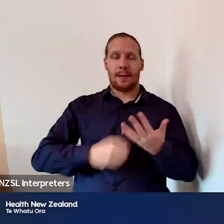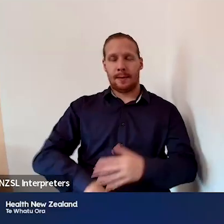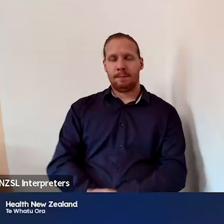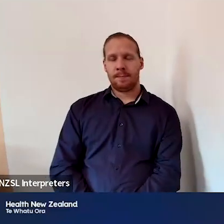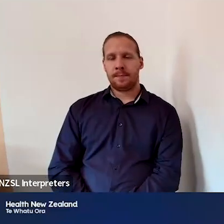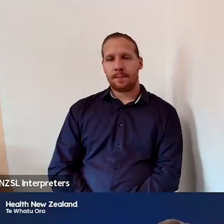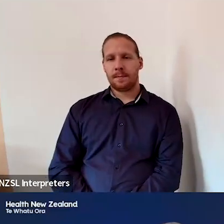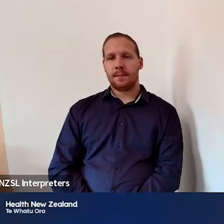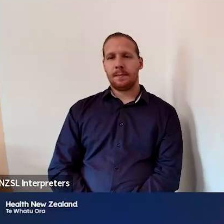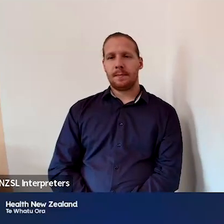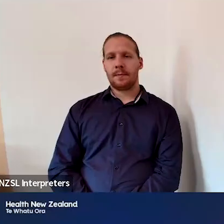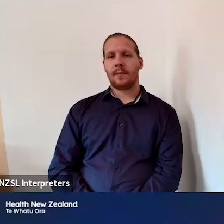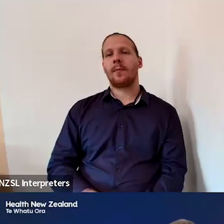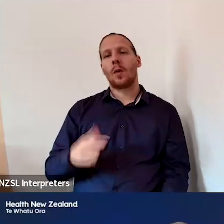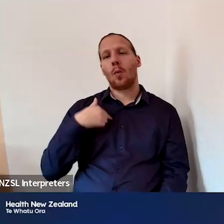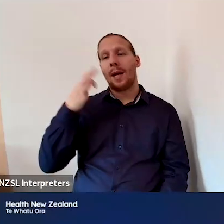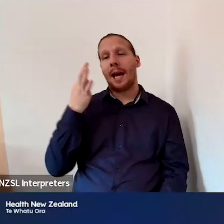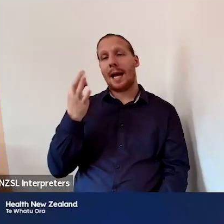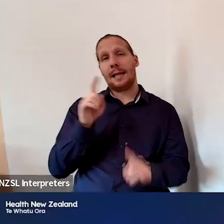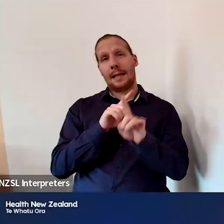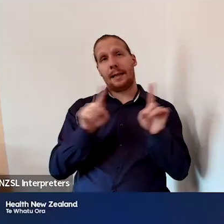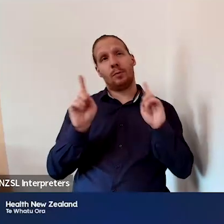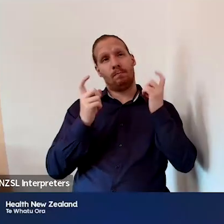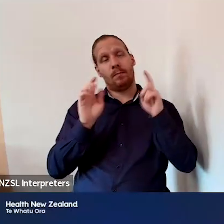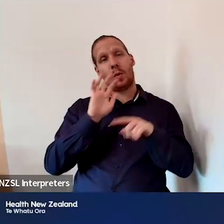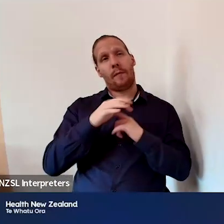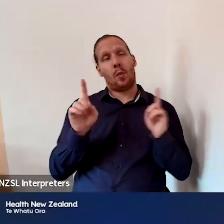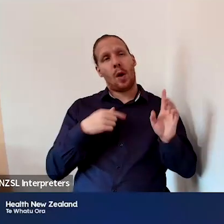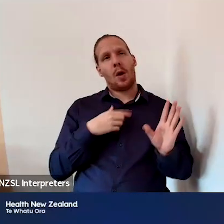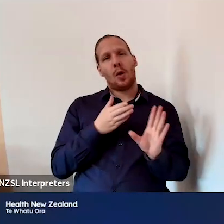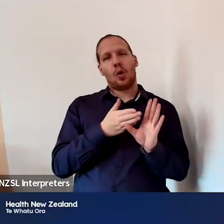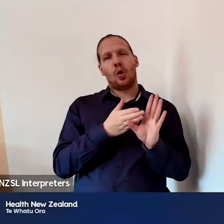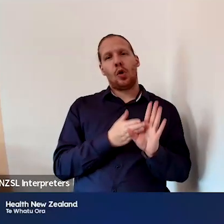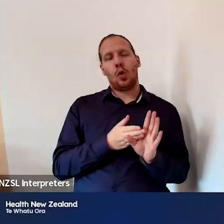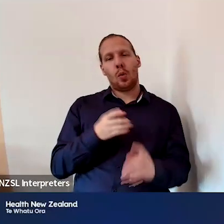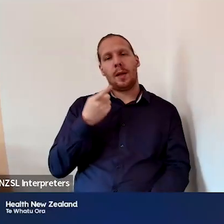we asked them to consider youth gambling, which is an area that Growing Up in New Zealand has covered,